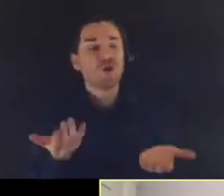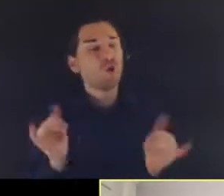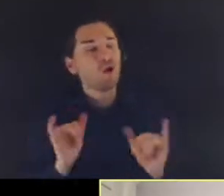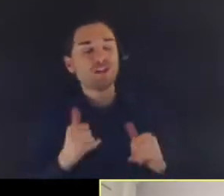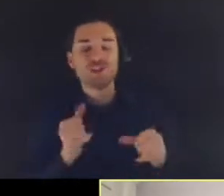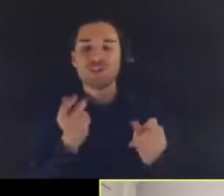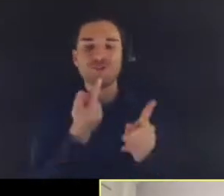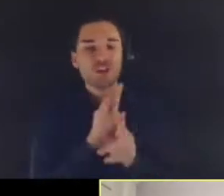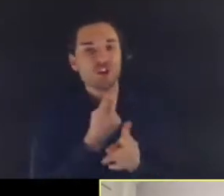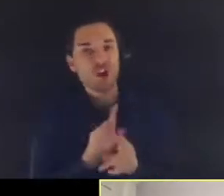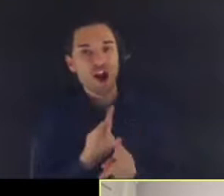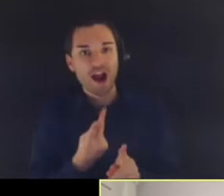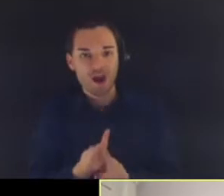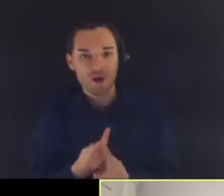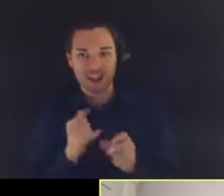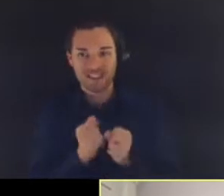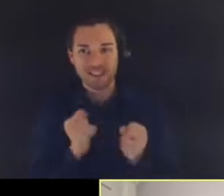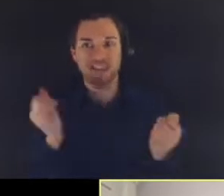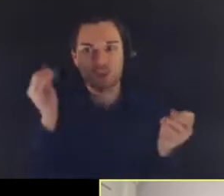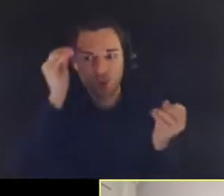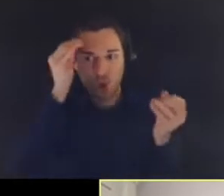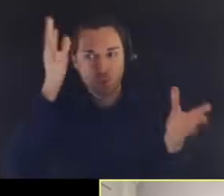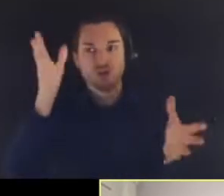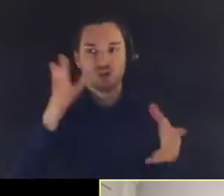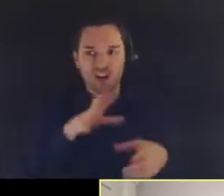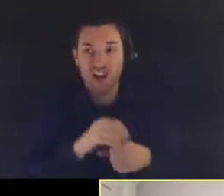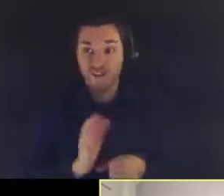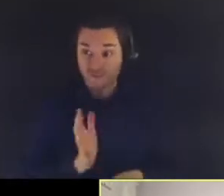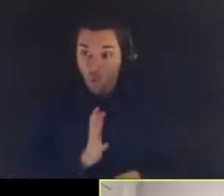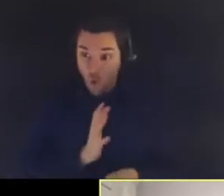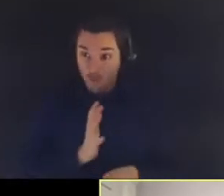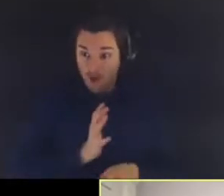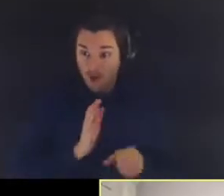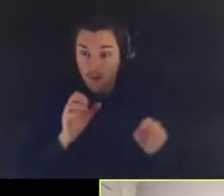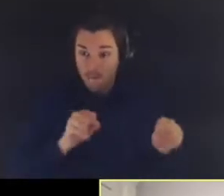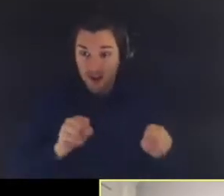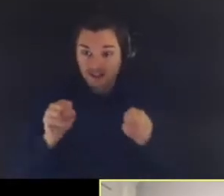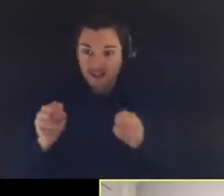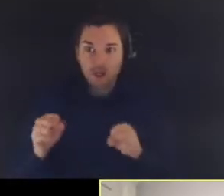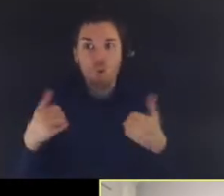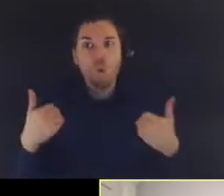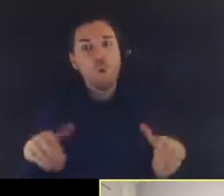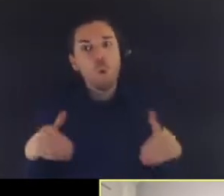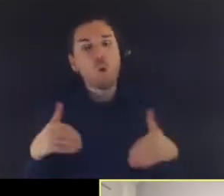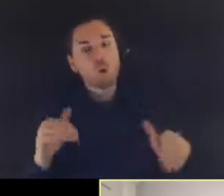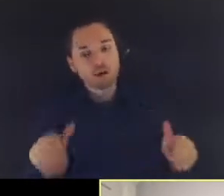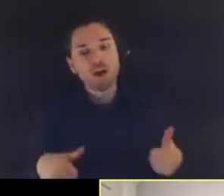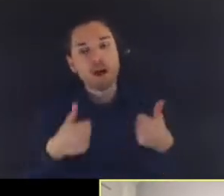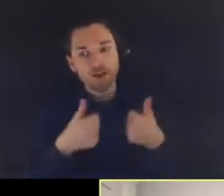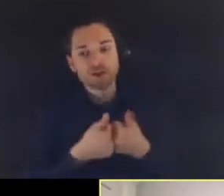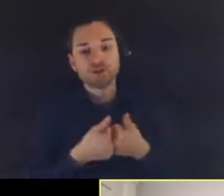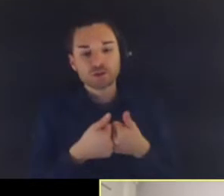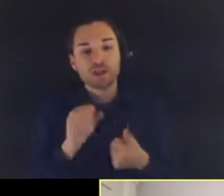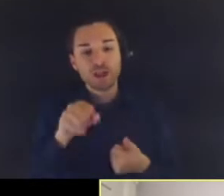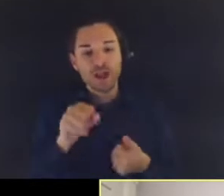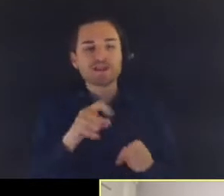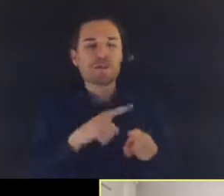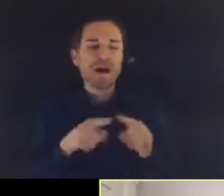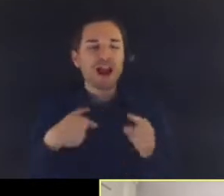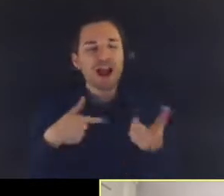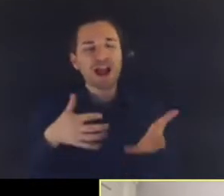capacity has been a challenge. But I sort of landed in the camp that if I